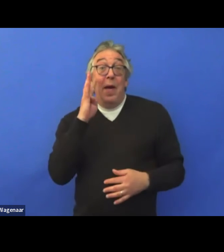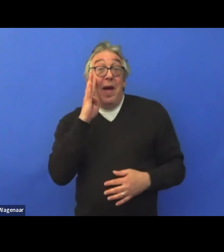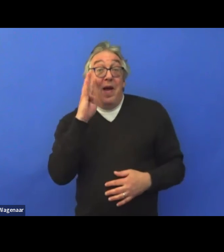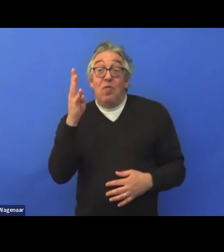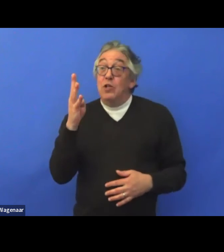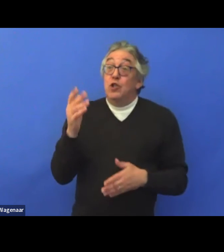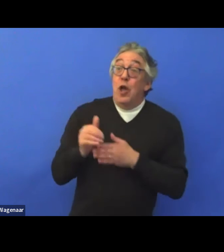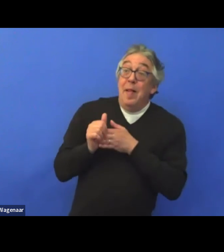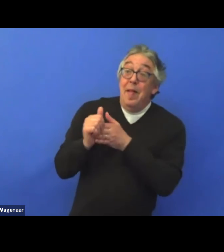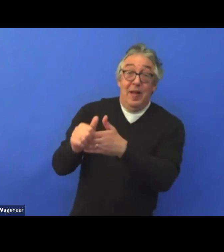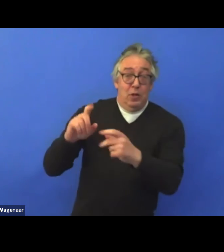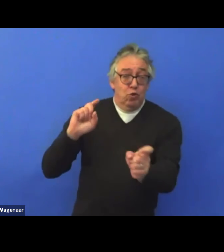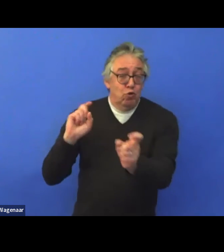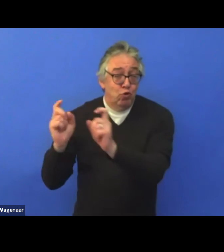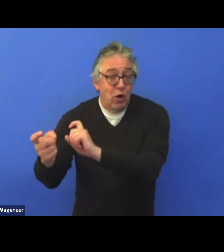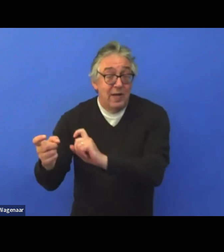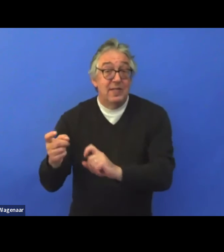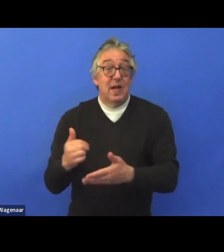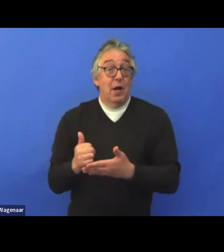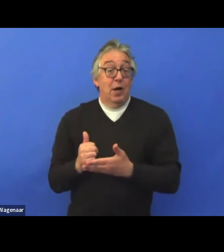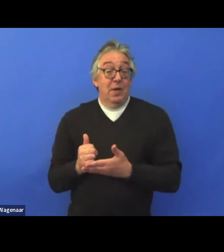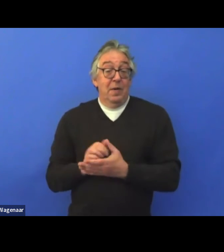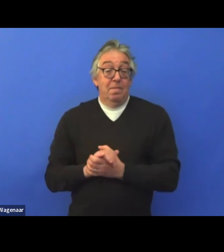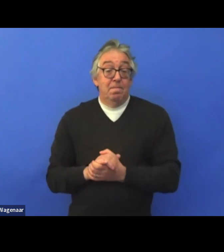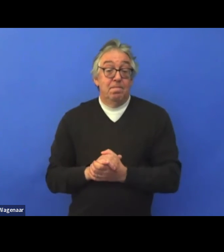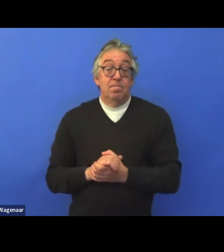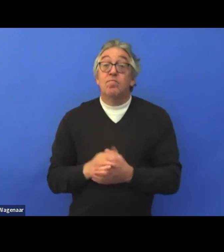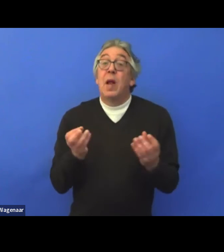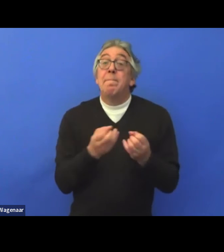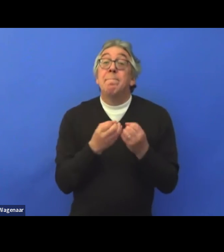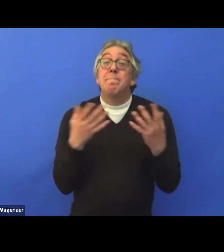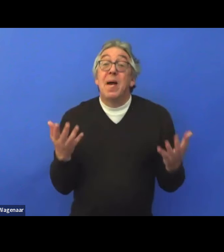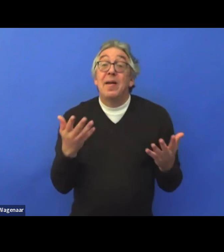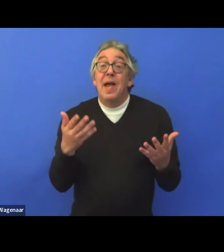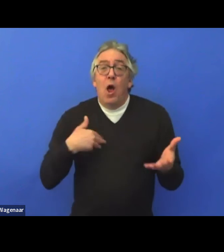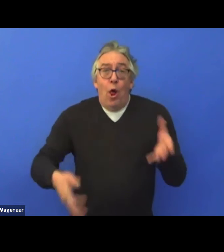Many of the resources I cited can be found on the website.